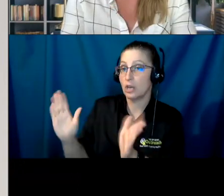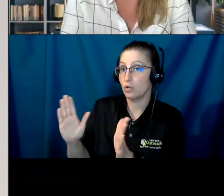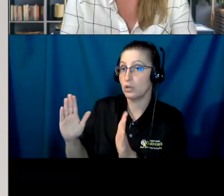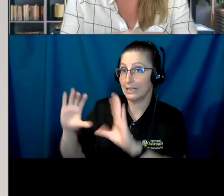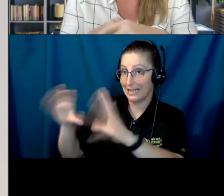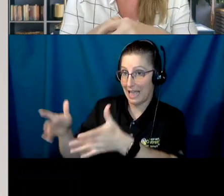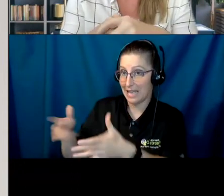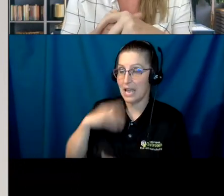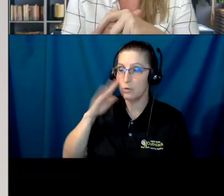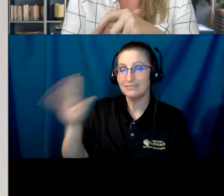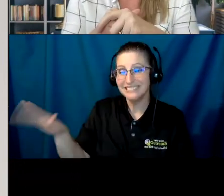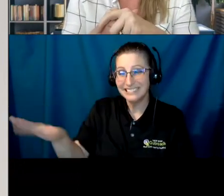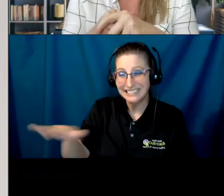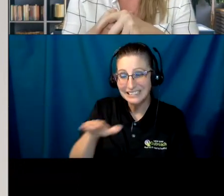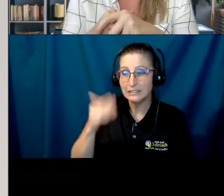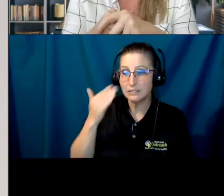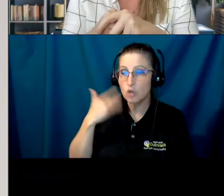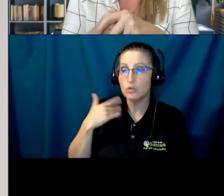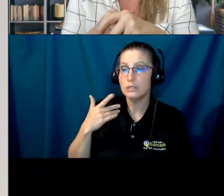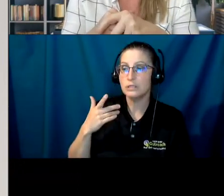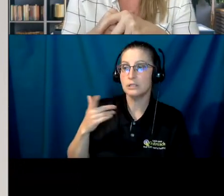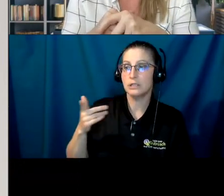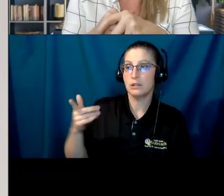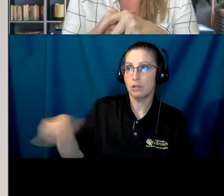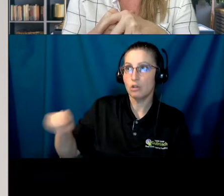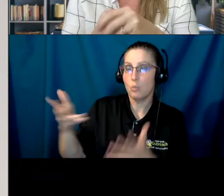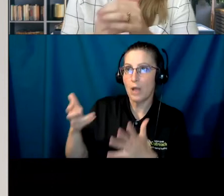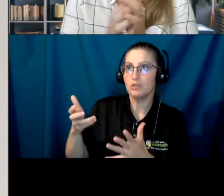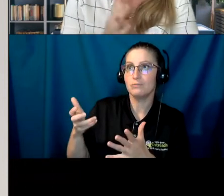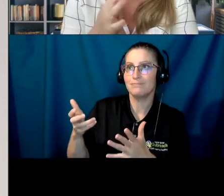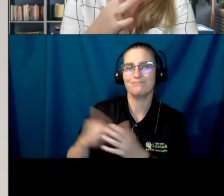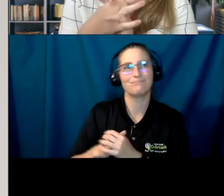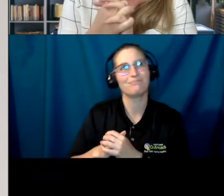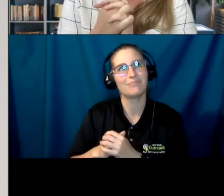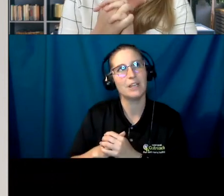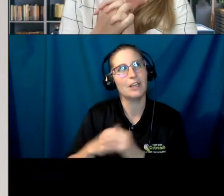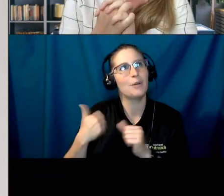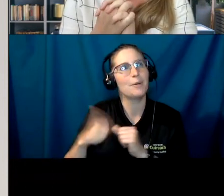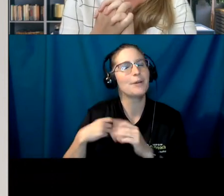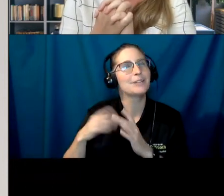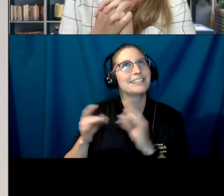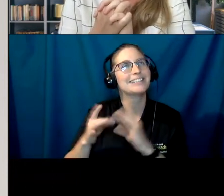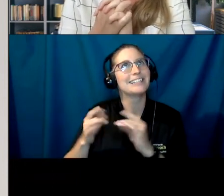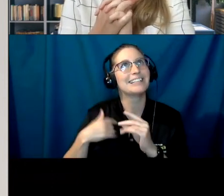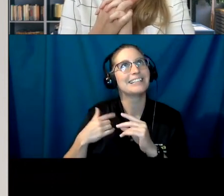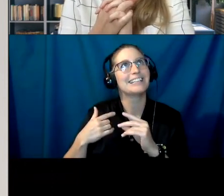them, like, you know, be I can't remember how I would say I would say like, you know,